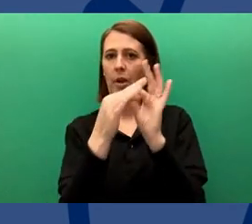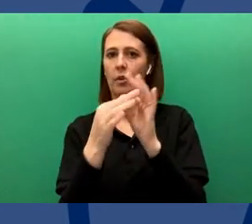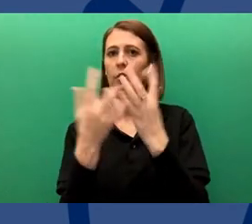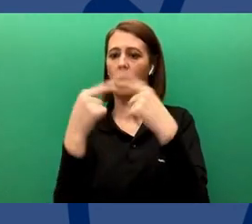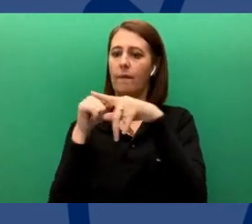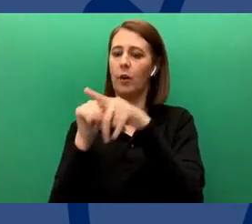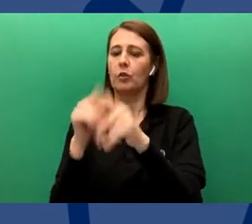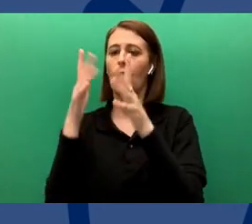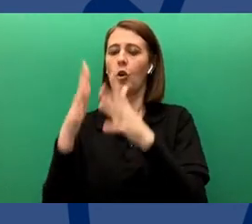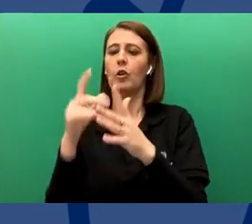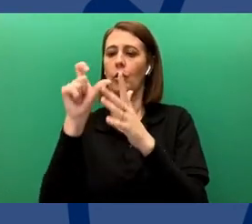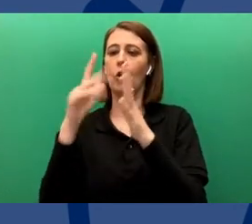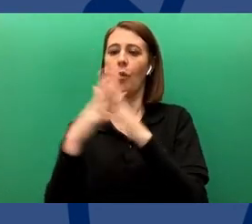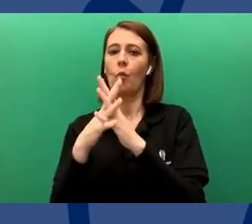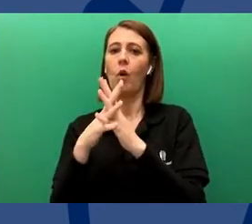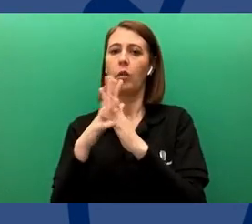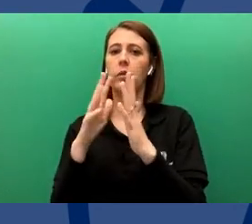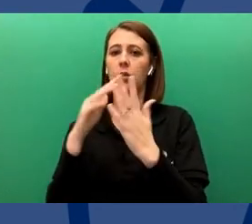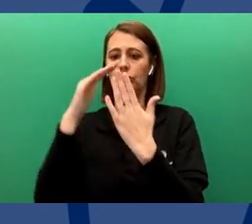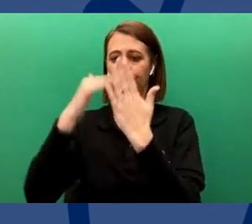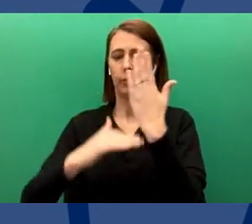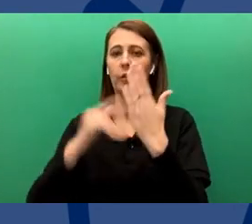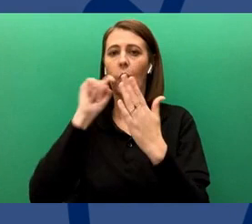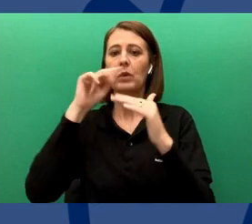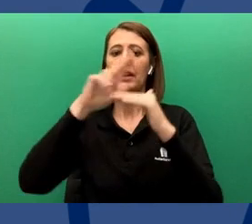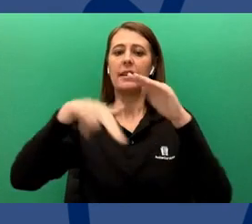which is that it be a national decline.